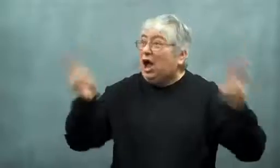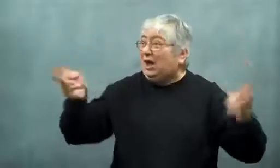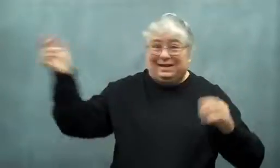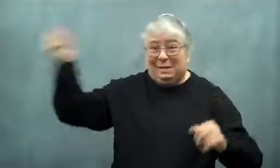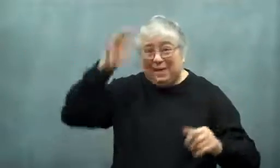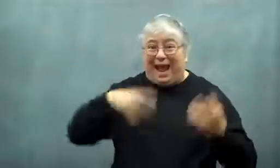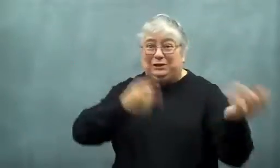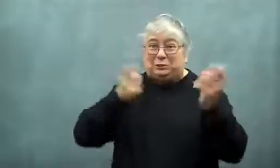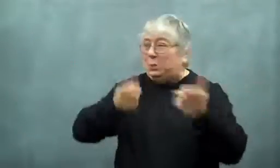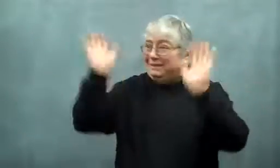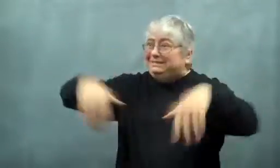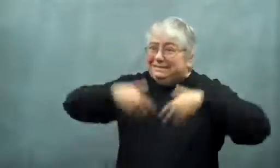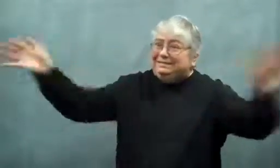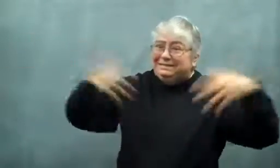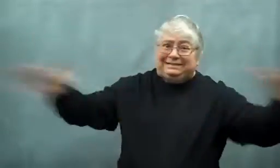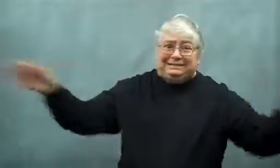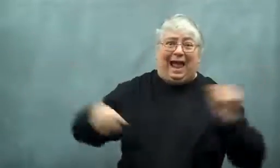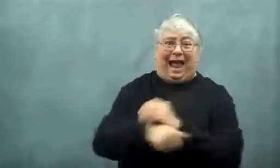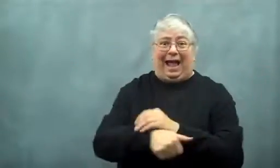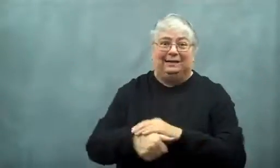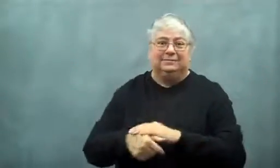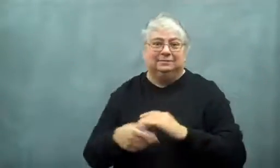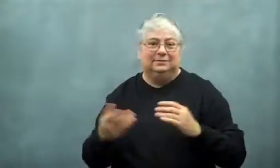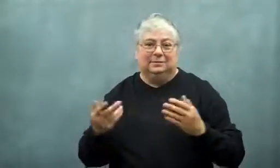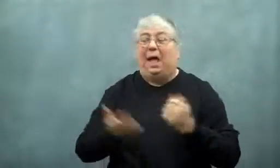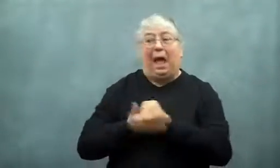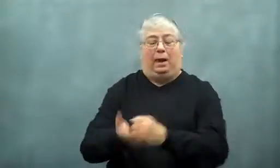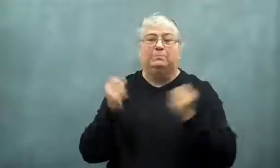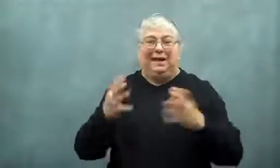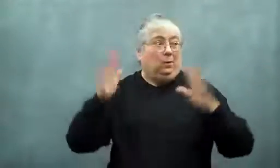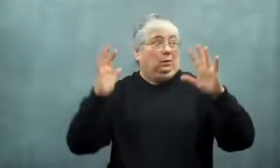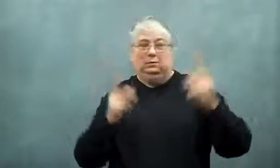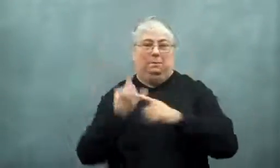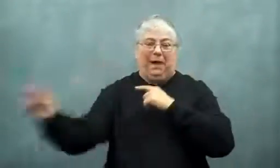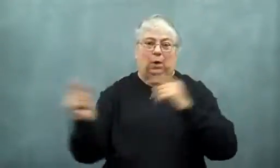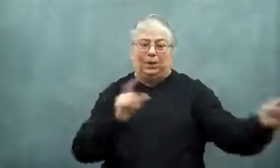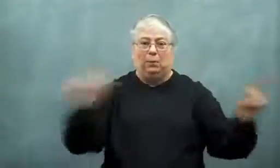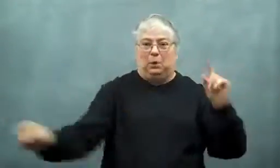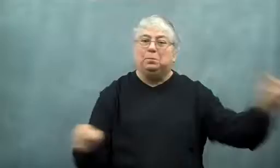yelling that there was a gunman and to hide.